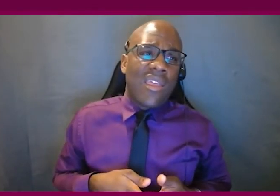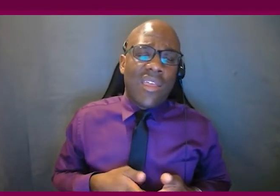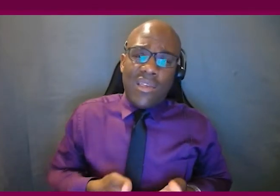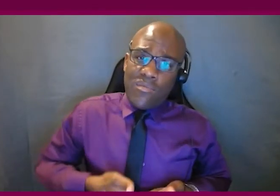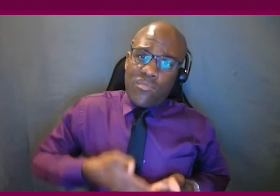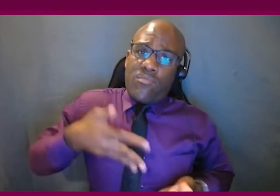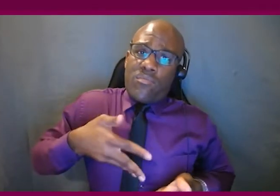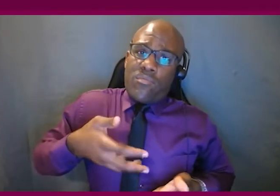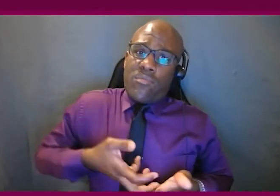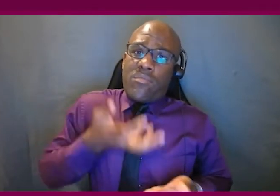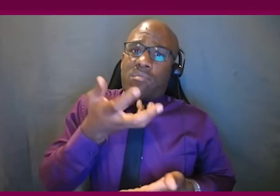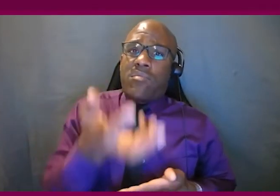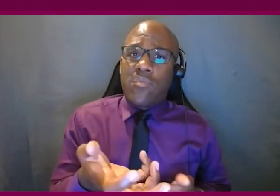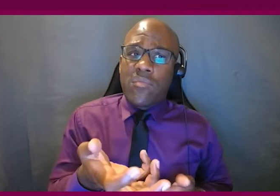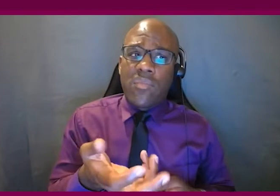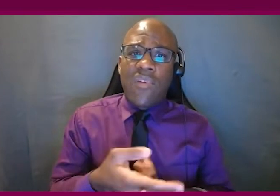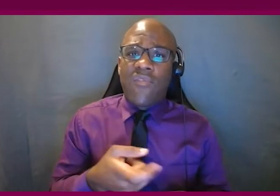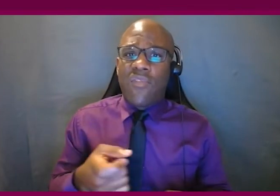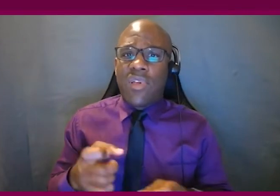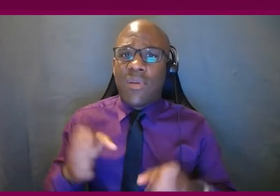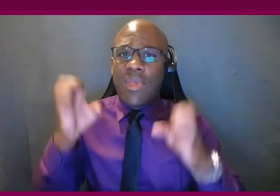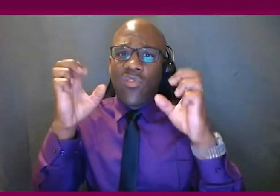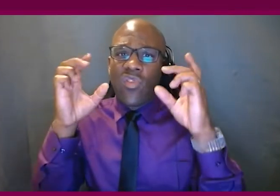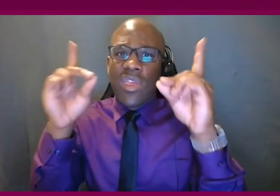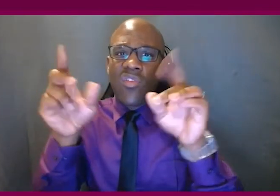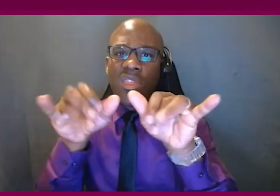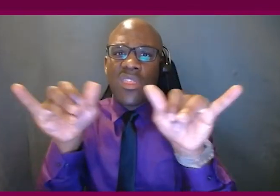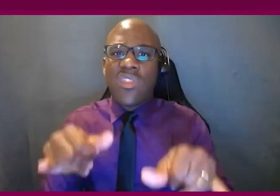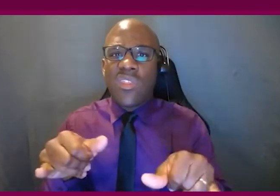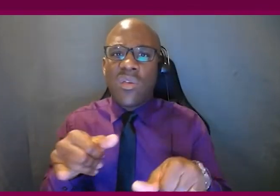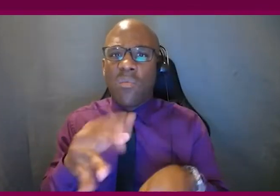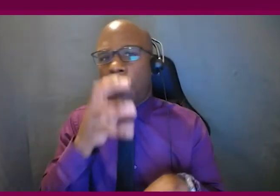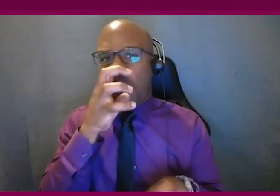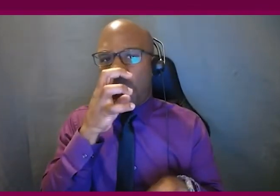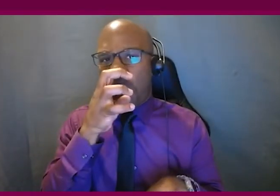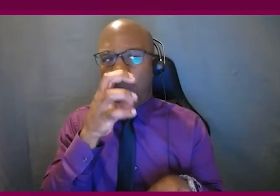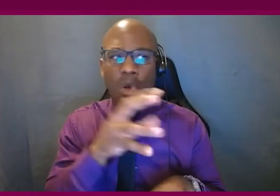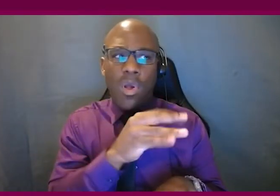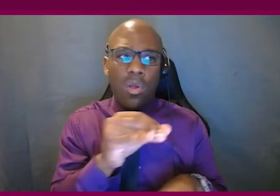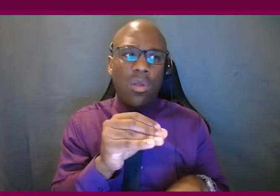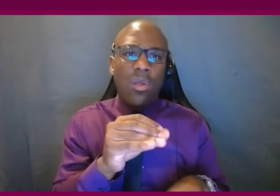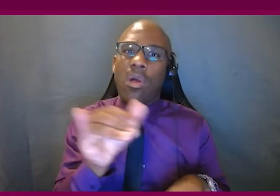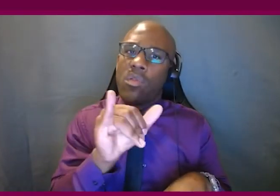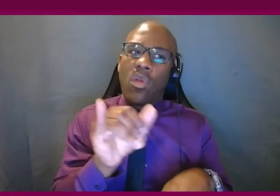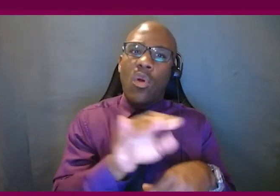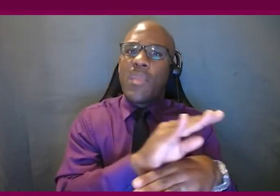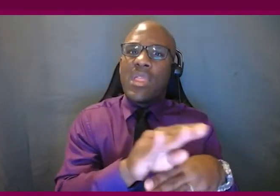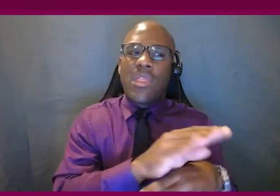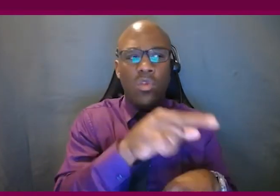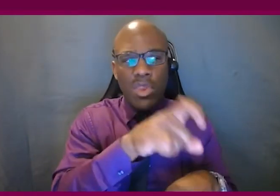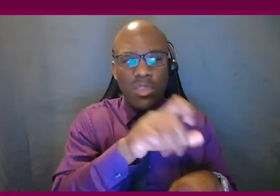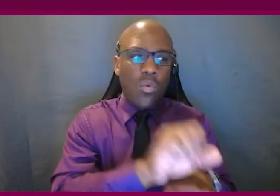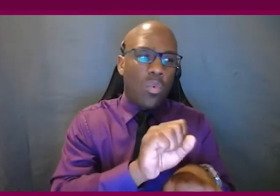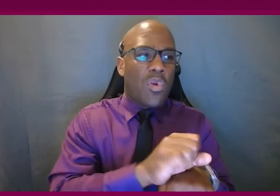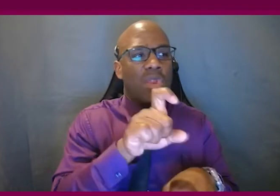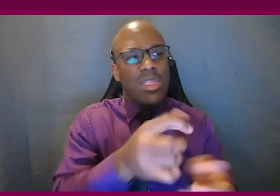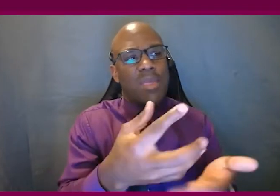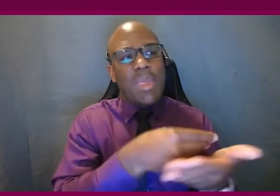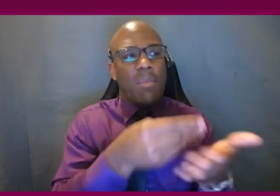And I think disabled people have just really used art as a way to just share the experience